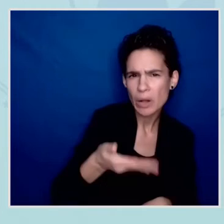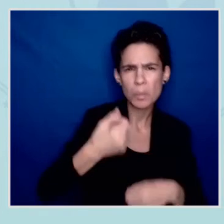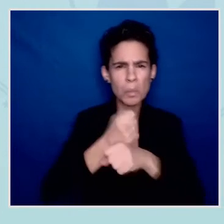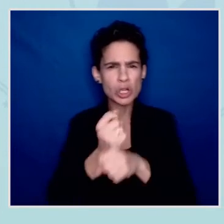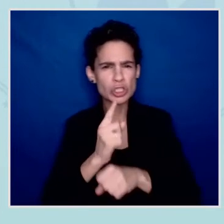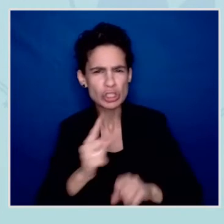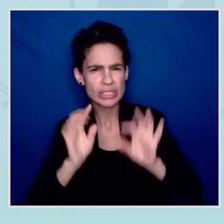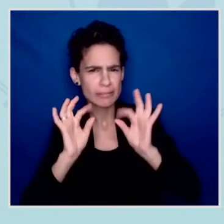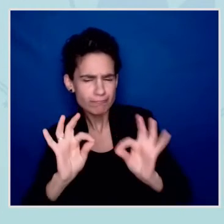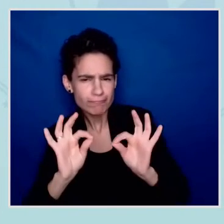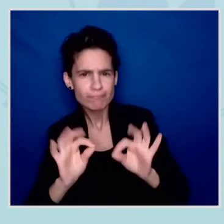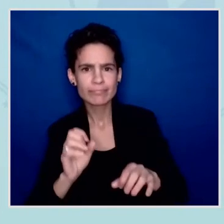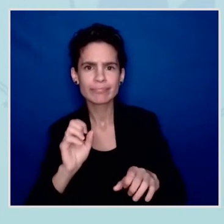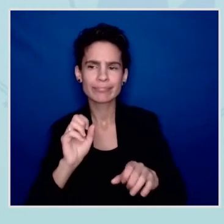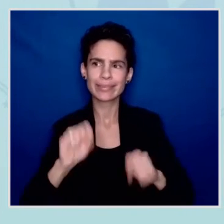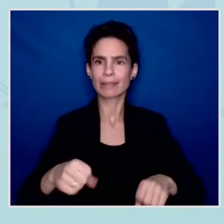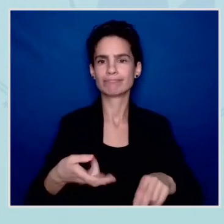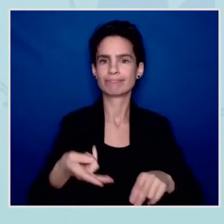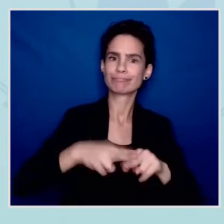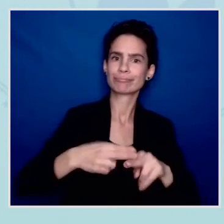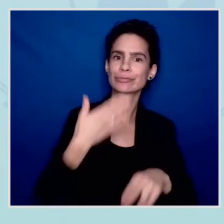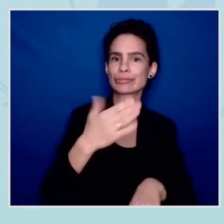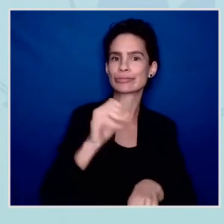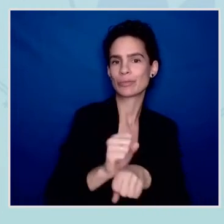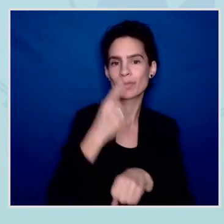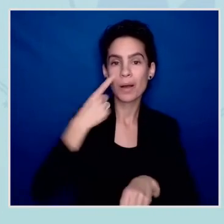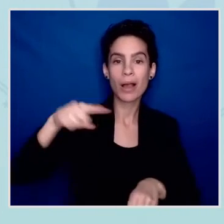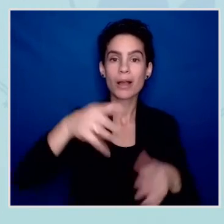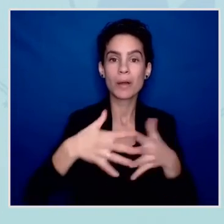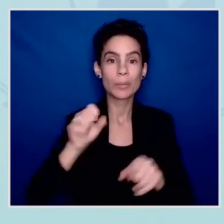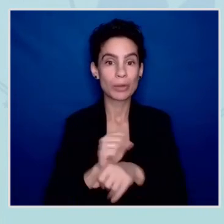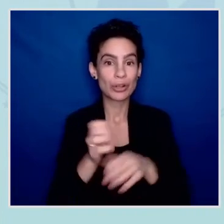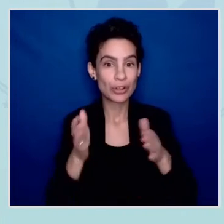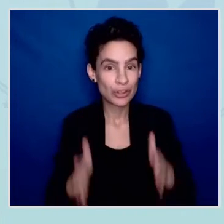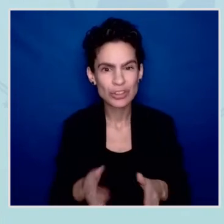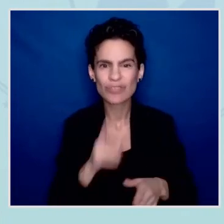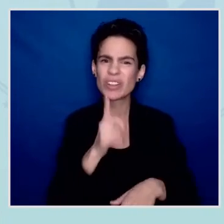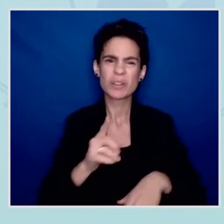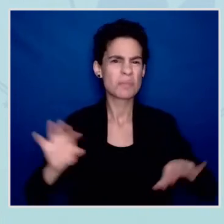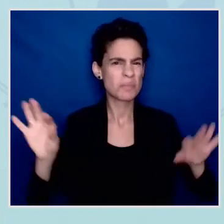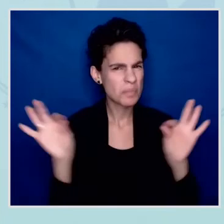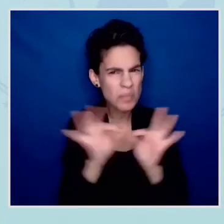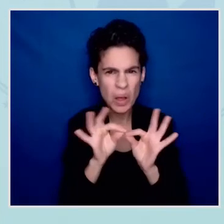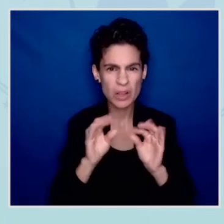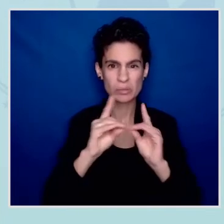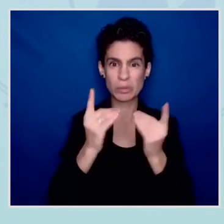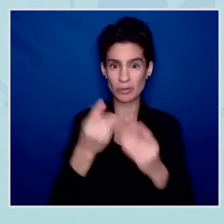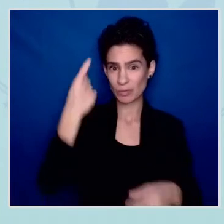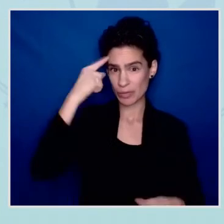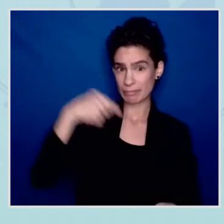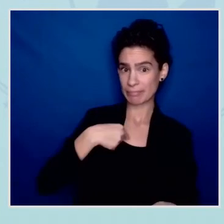ADMINISTRATION. MAKING SURE THAT WE HAVE A TRADE POLICY, WHERE, FOR EVERY DECISION WE MAKE, UNIONS ARE AT